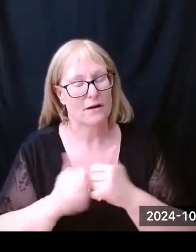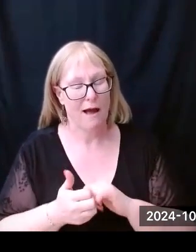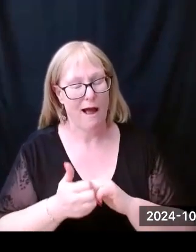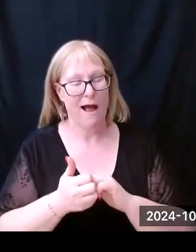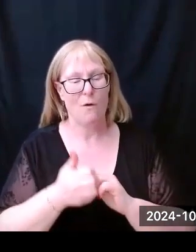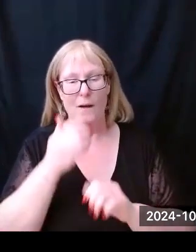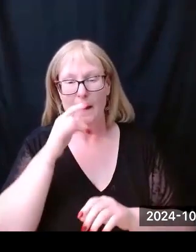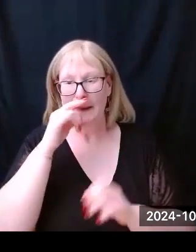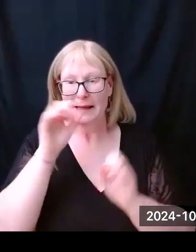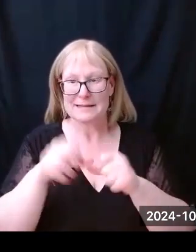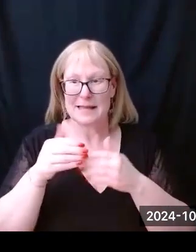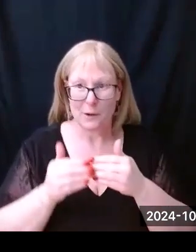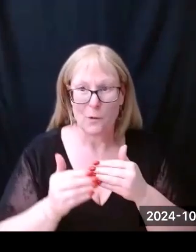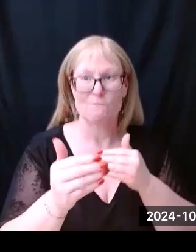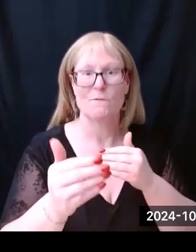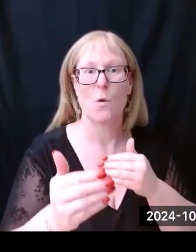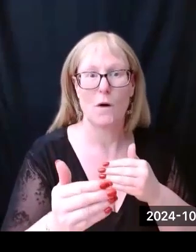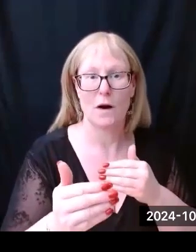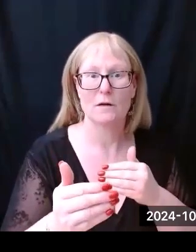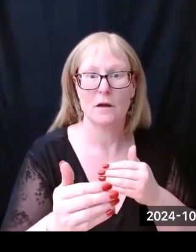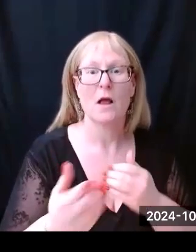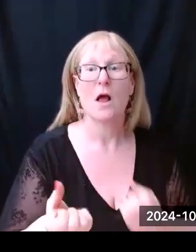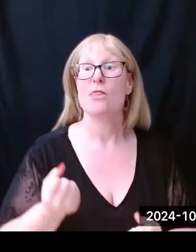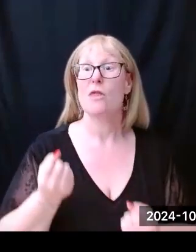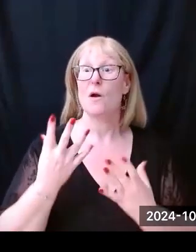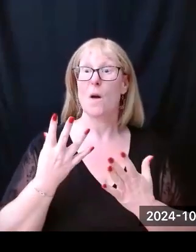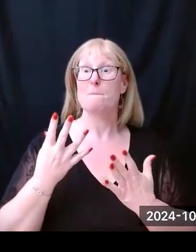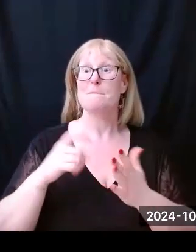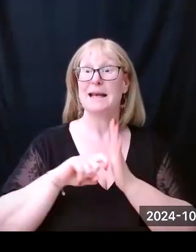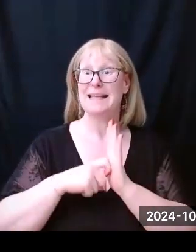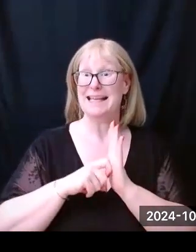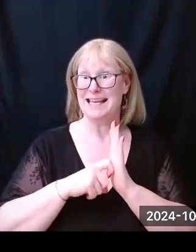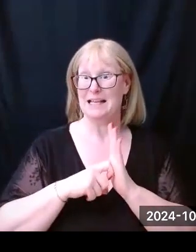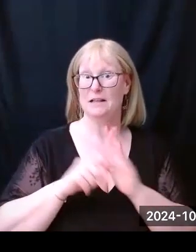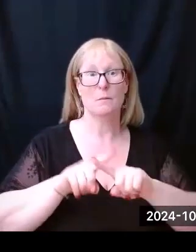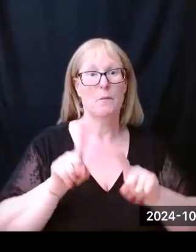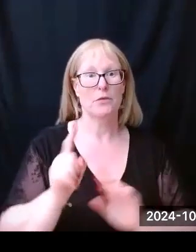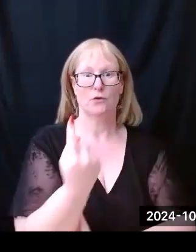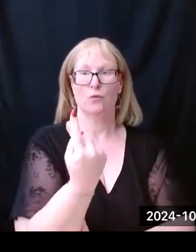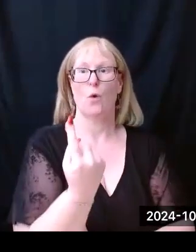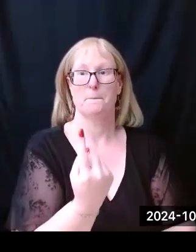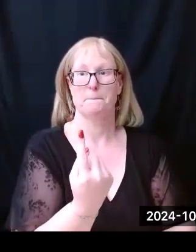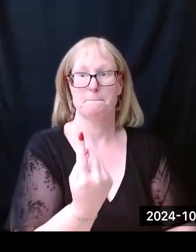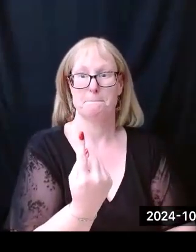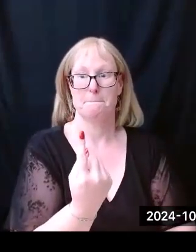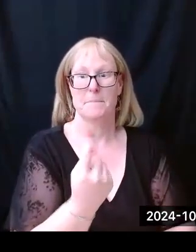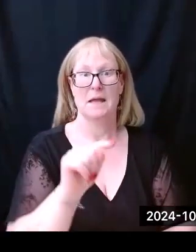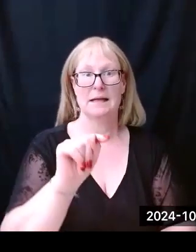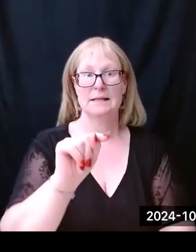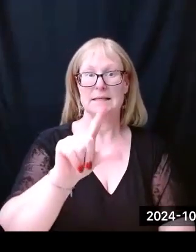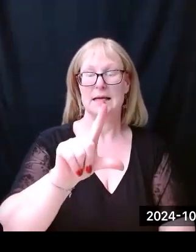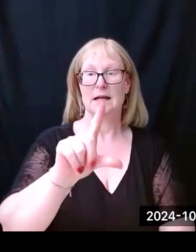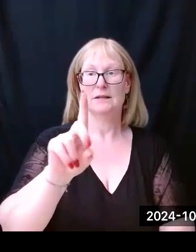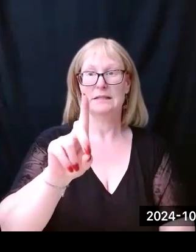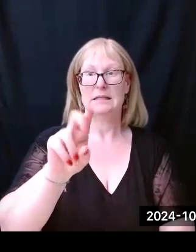research consistently shows there are many keys to resilience, but there's one. TLDR, which means too long, didn't read.